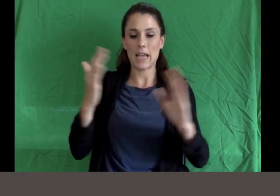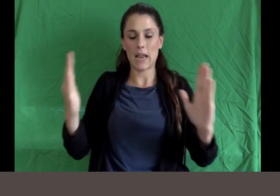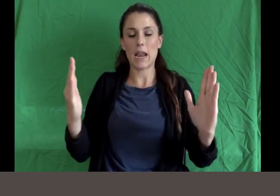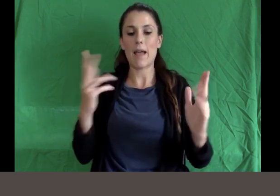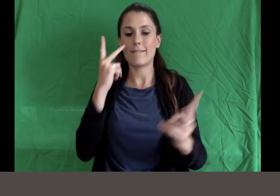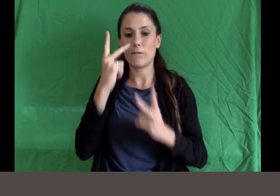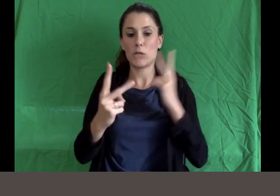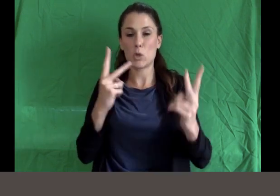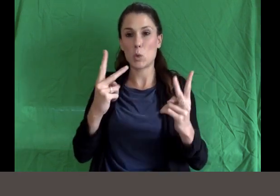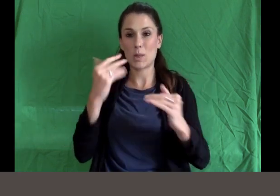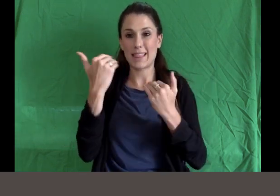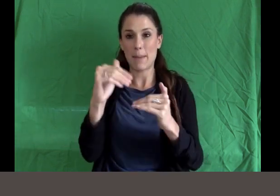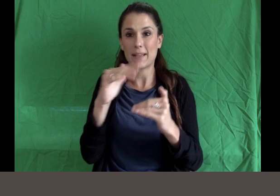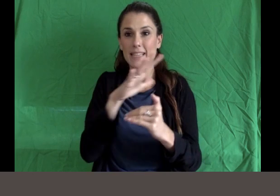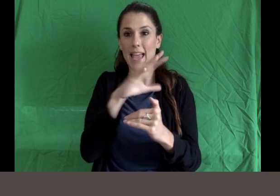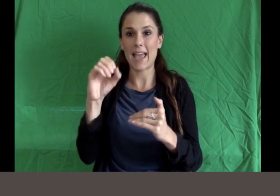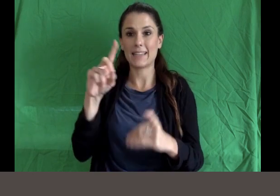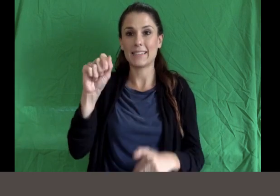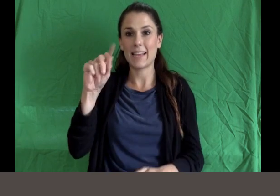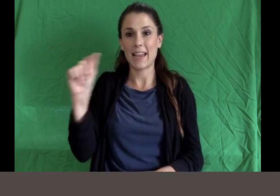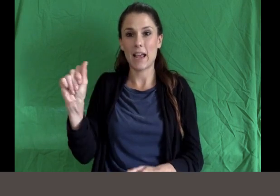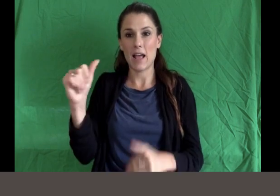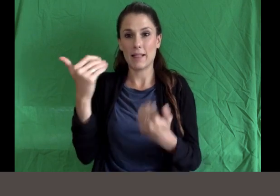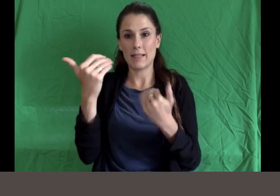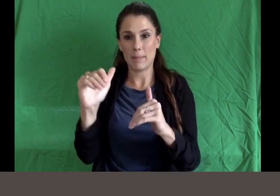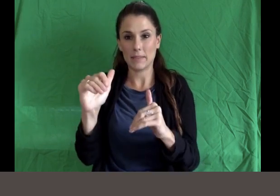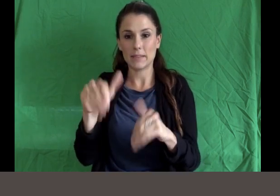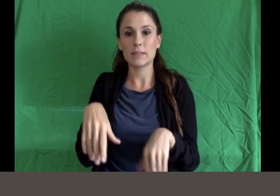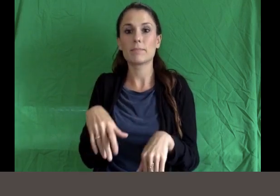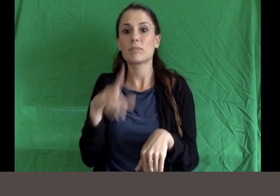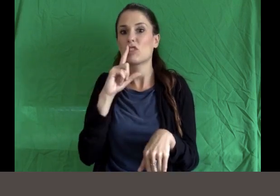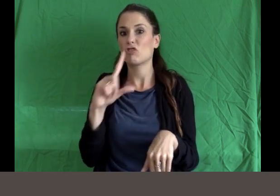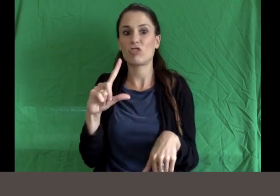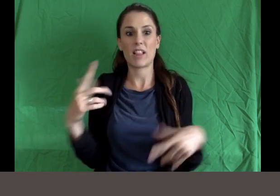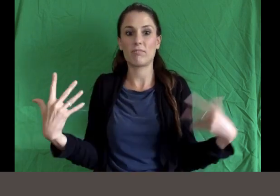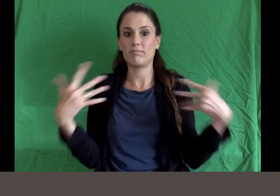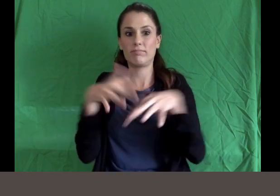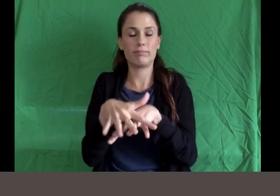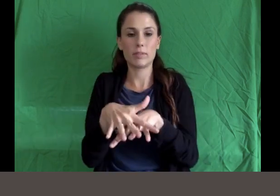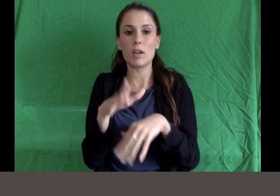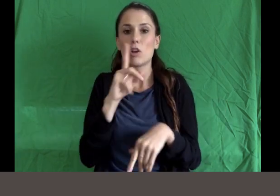limits now they are intertwined meaning my data limits are just going to be the balance of my data